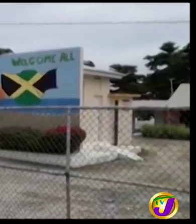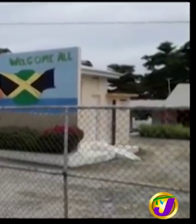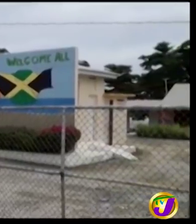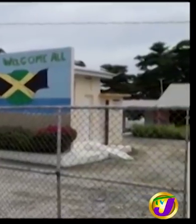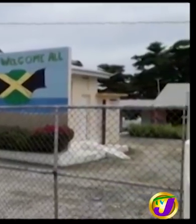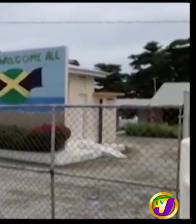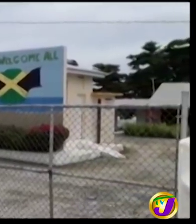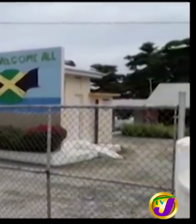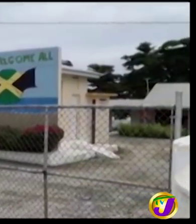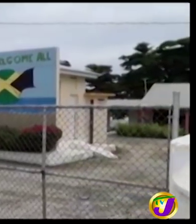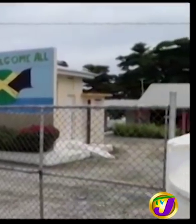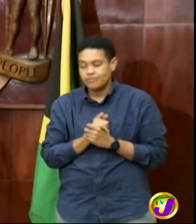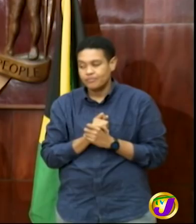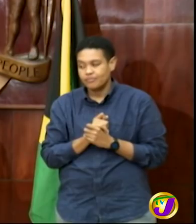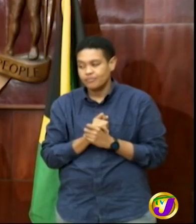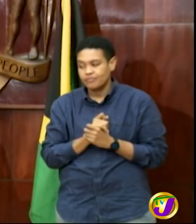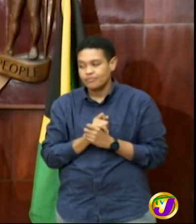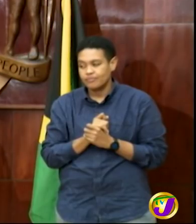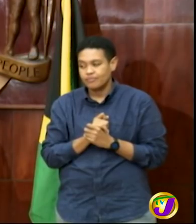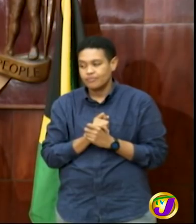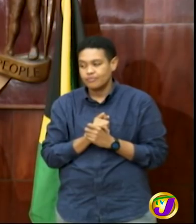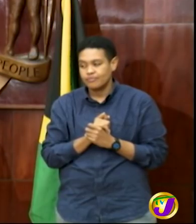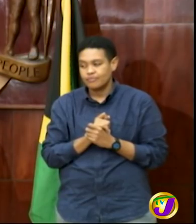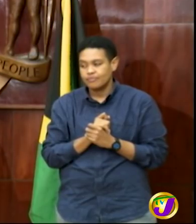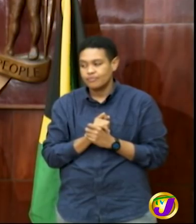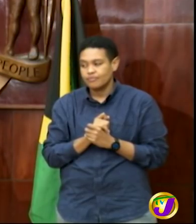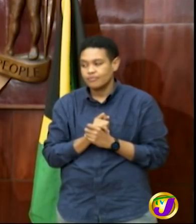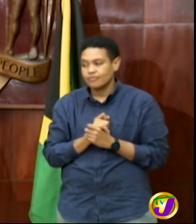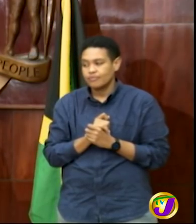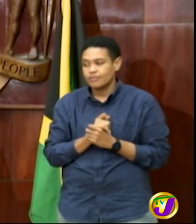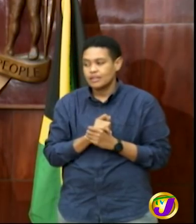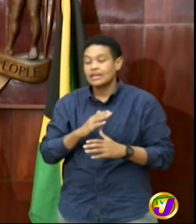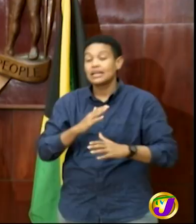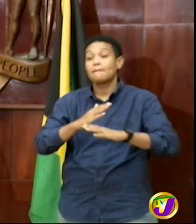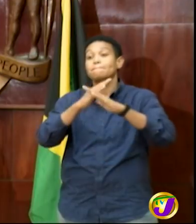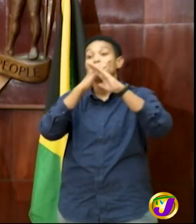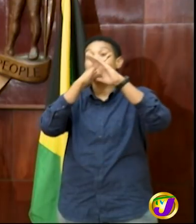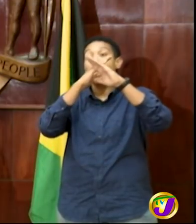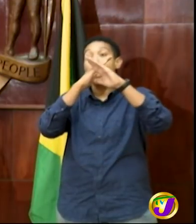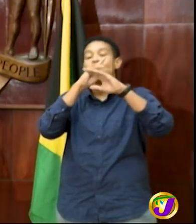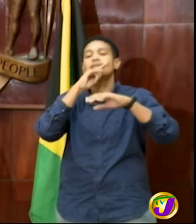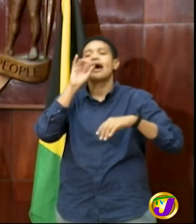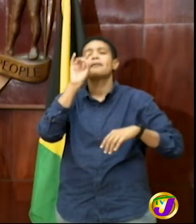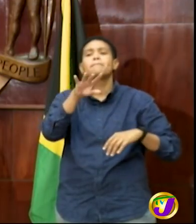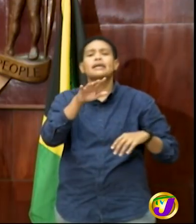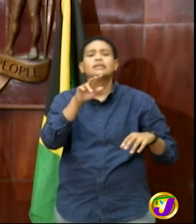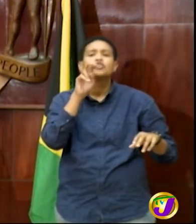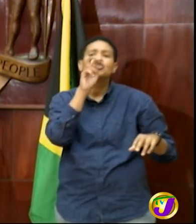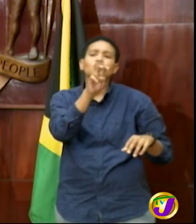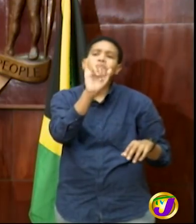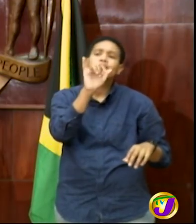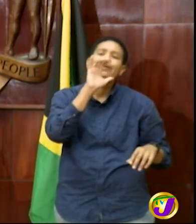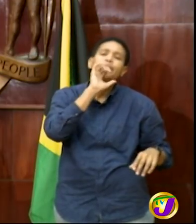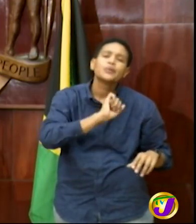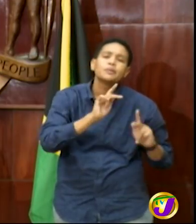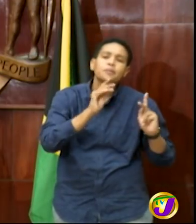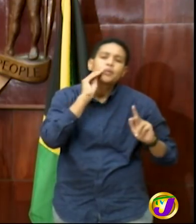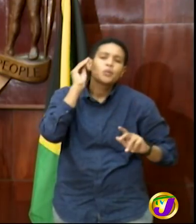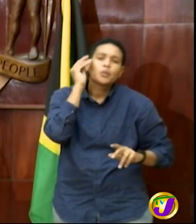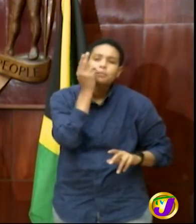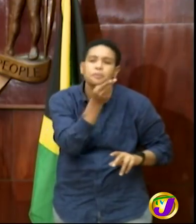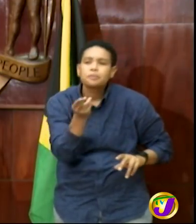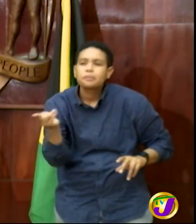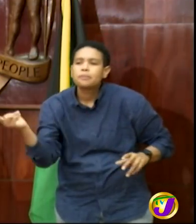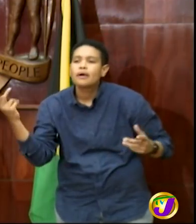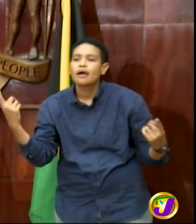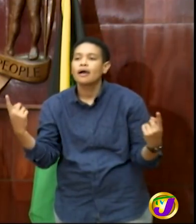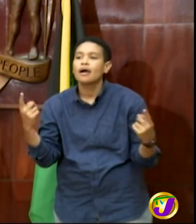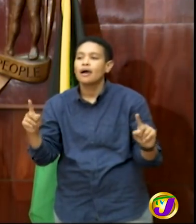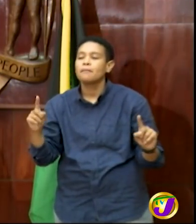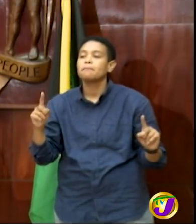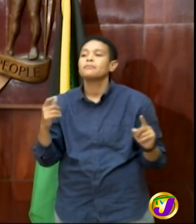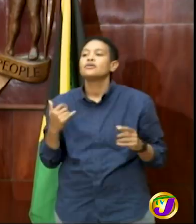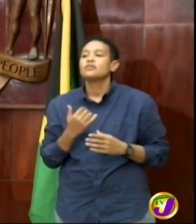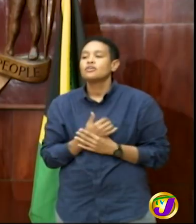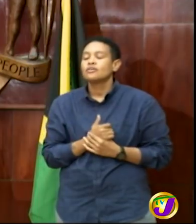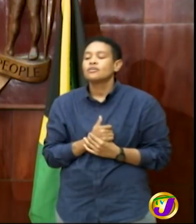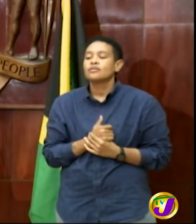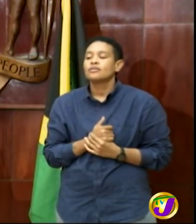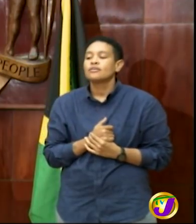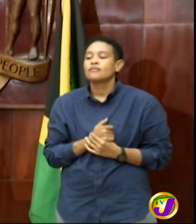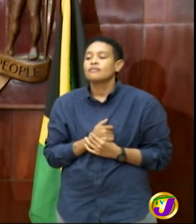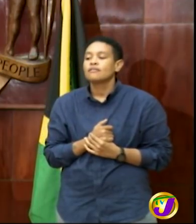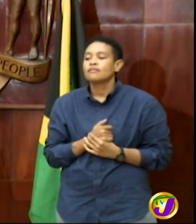that was placed on the visits to infirmaries have now been moved from the